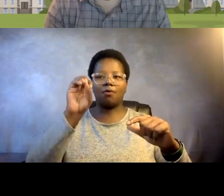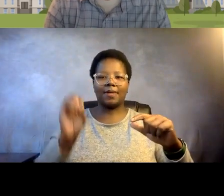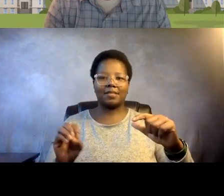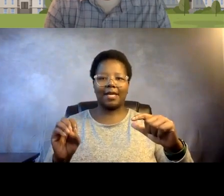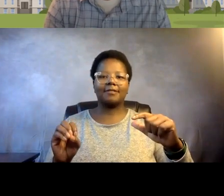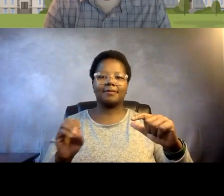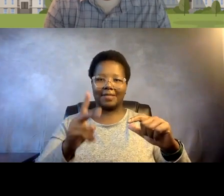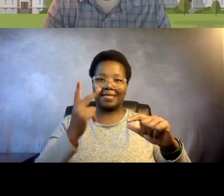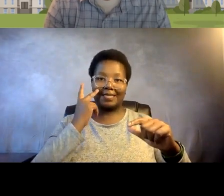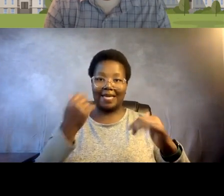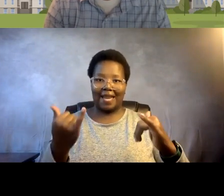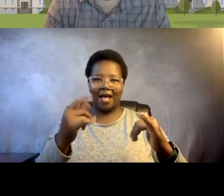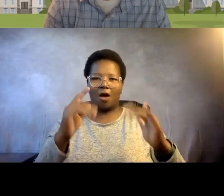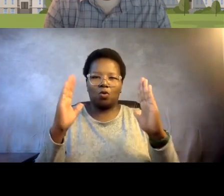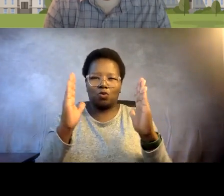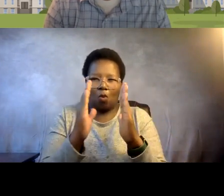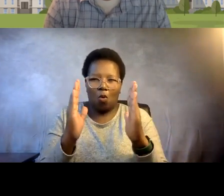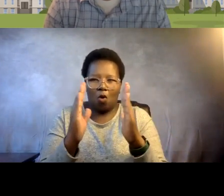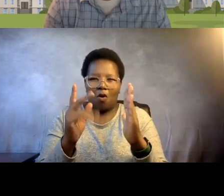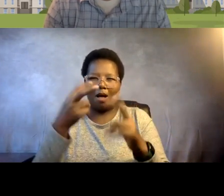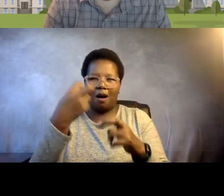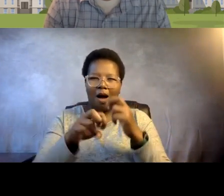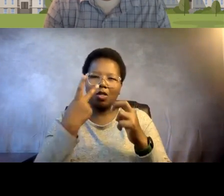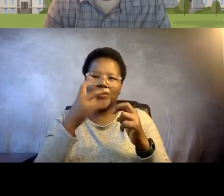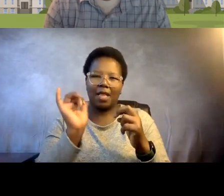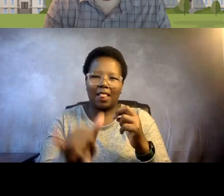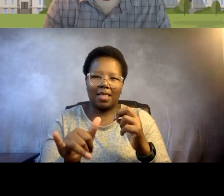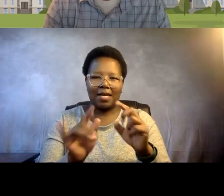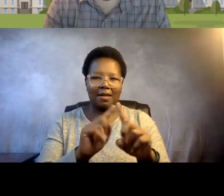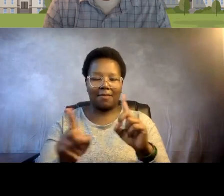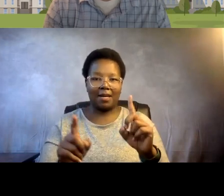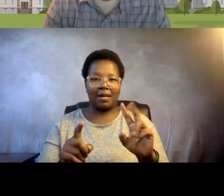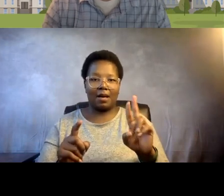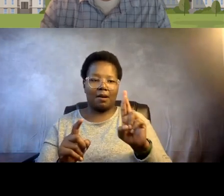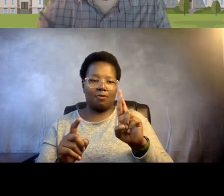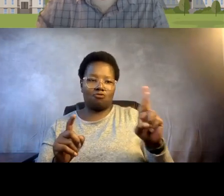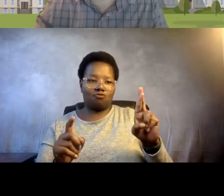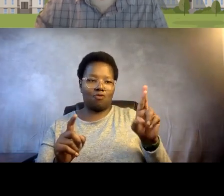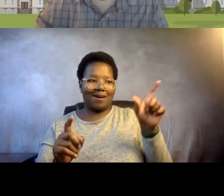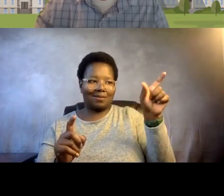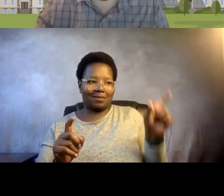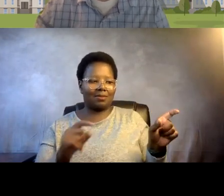but toward the far I guess right end of the address bar, it shows me the percent of that.